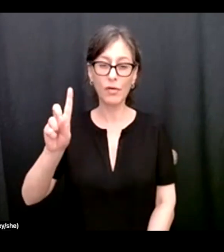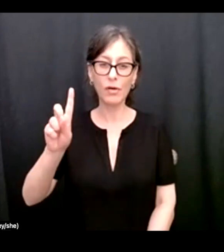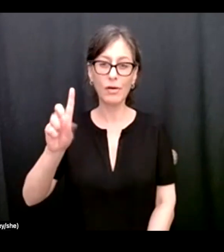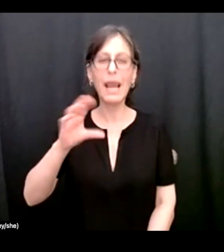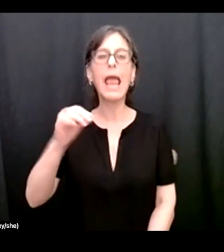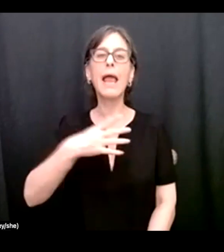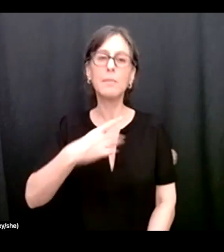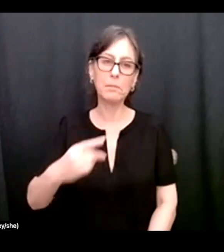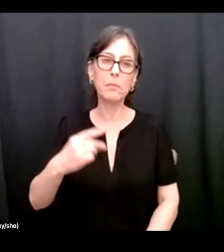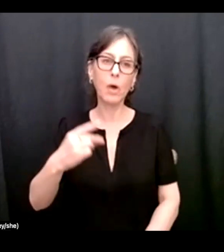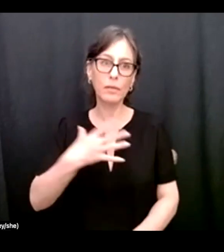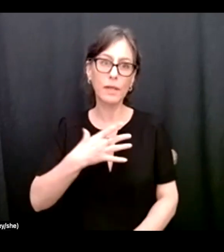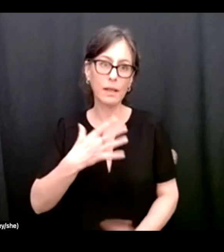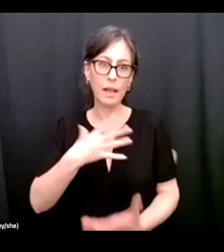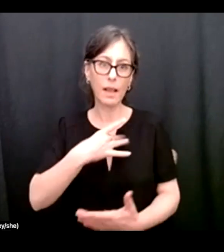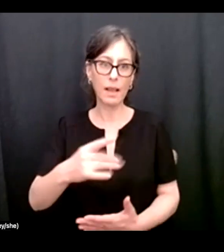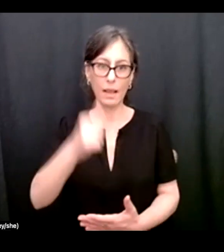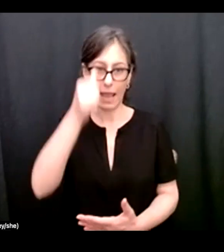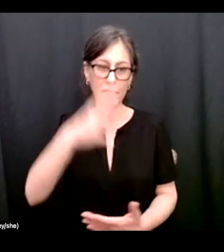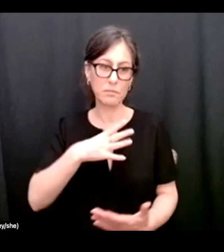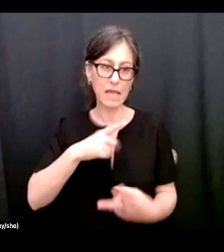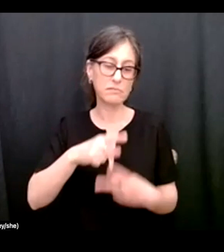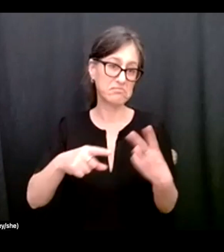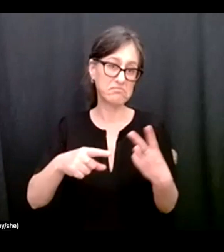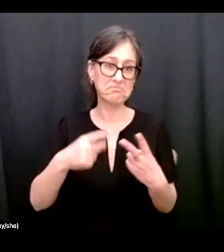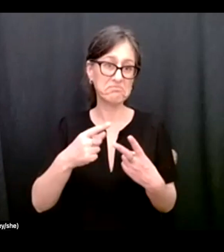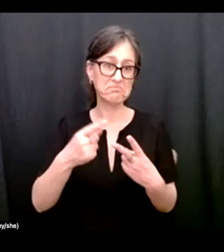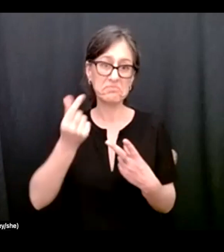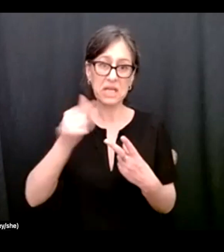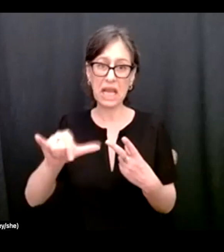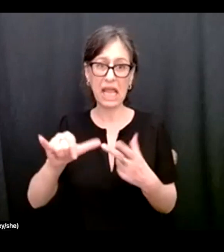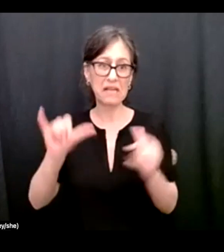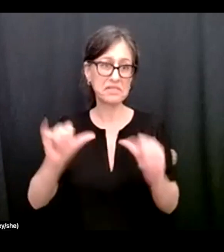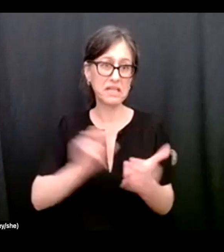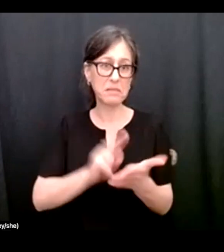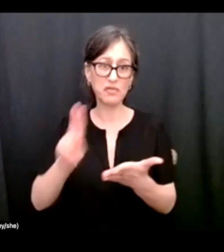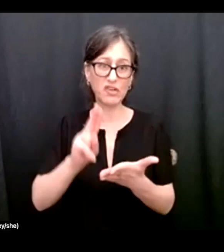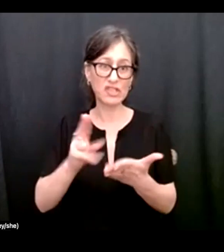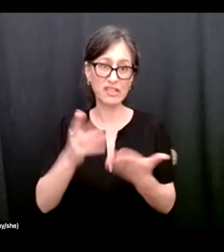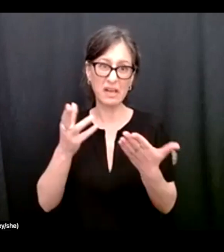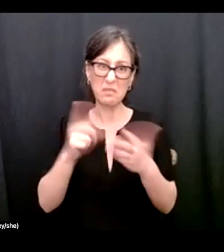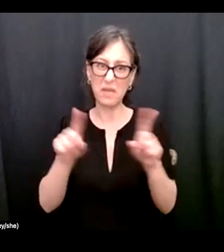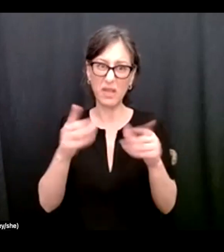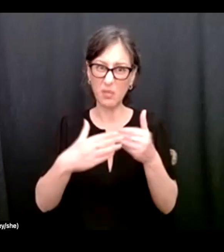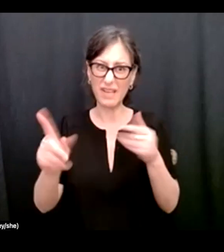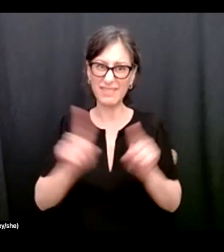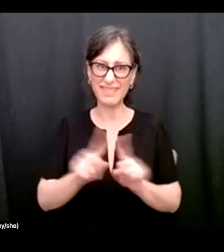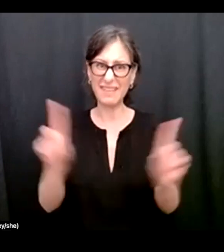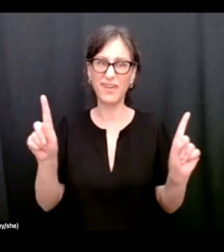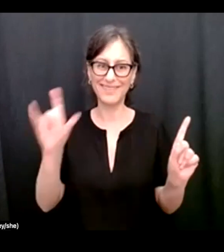but I think that's the extent of, you know, their similarities especially of that time period. And,